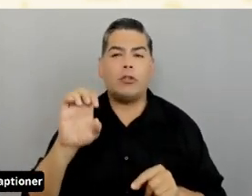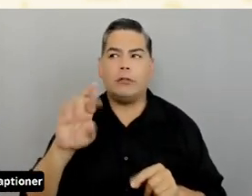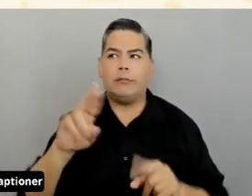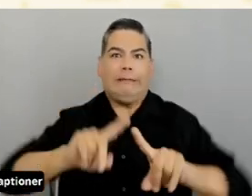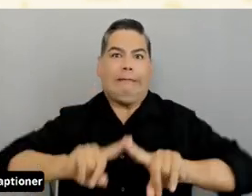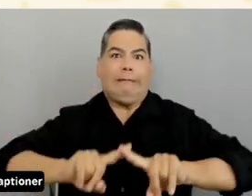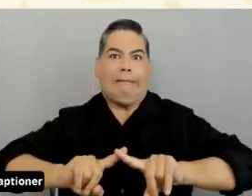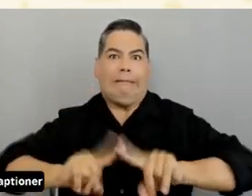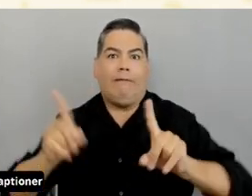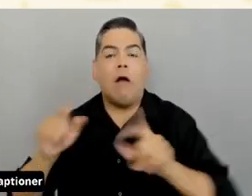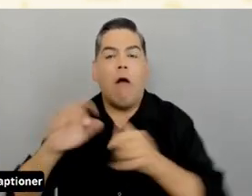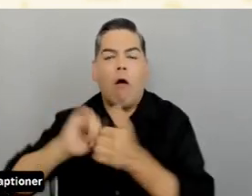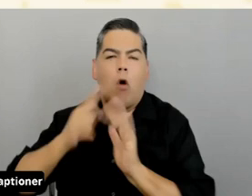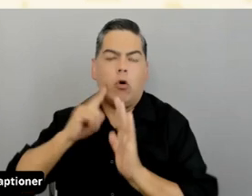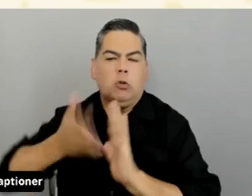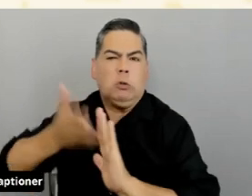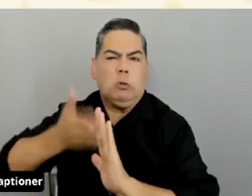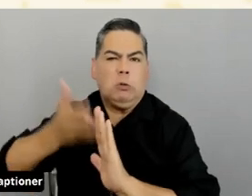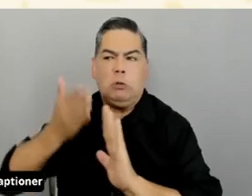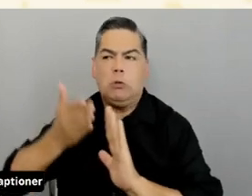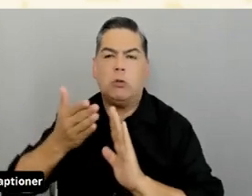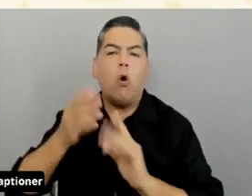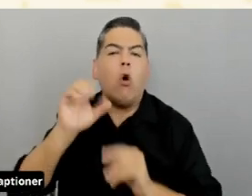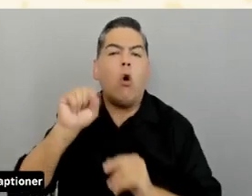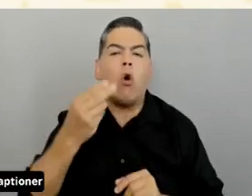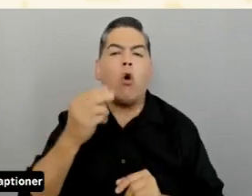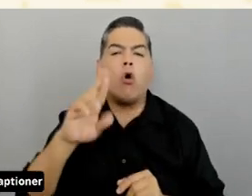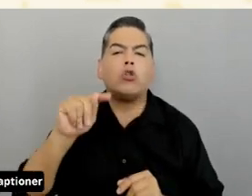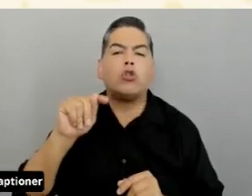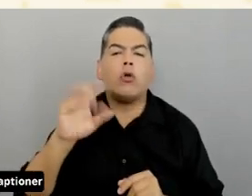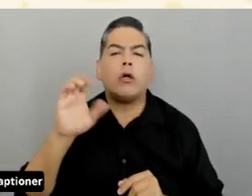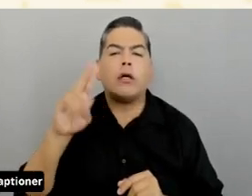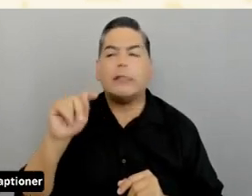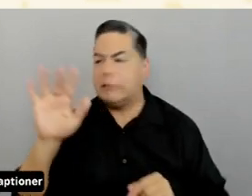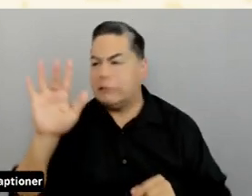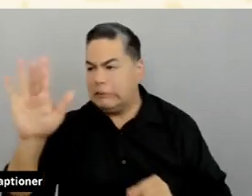The shortcuts are different to access all the information from the screen readers.